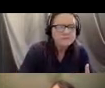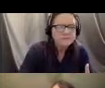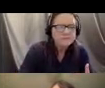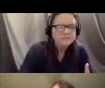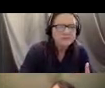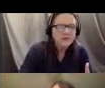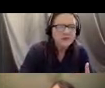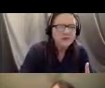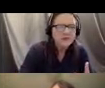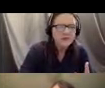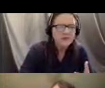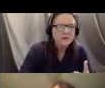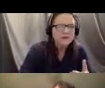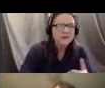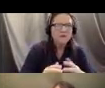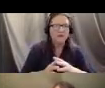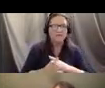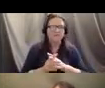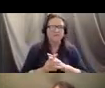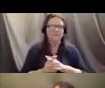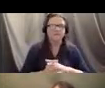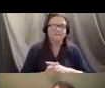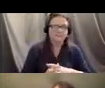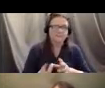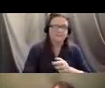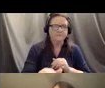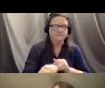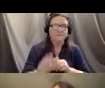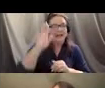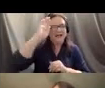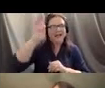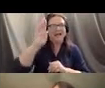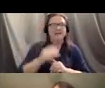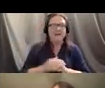Hello.